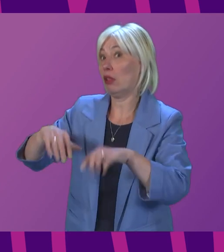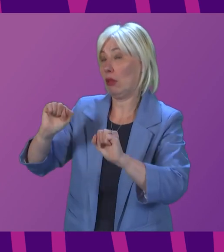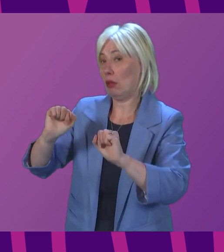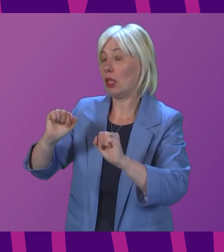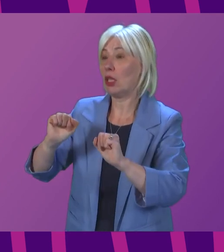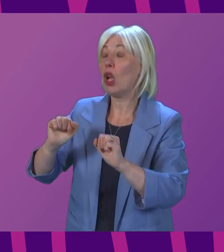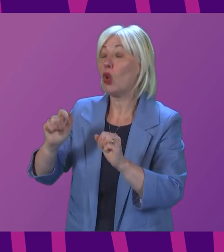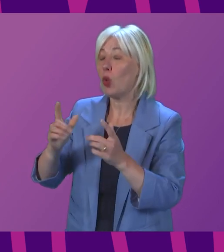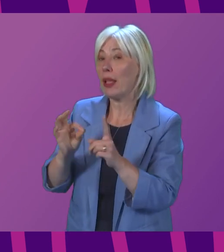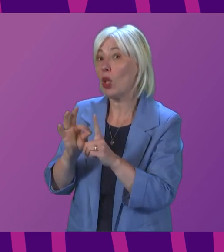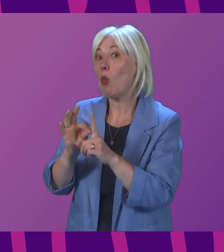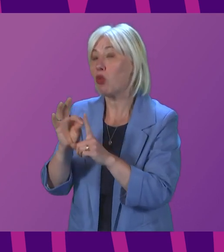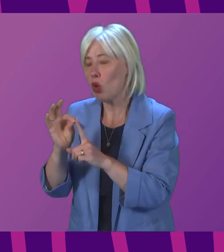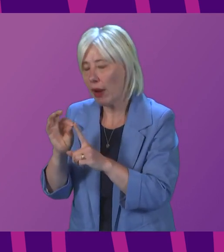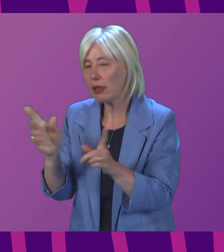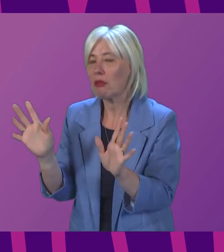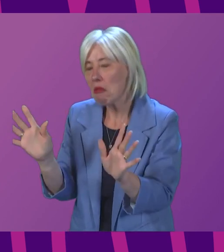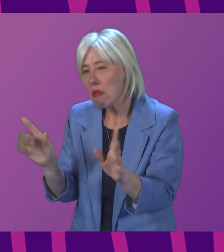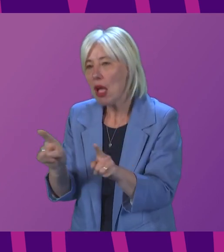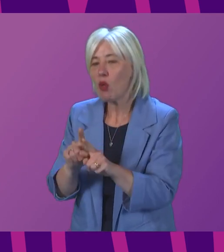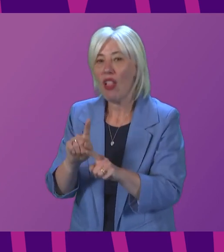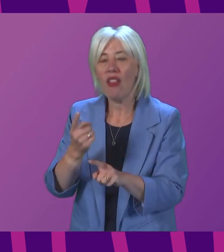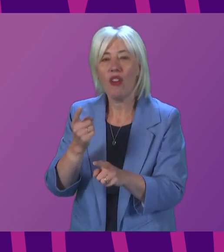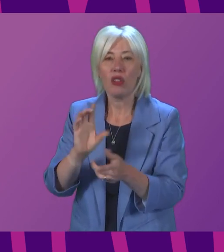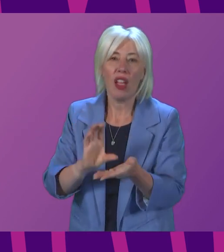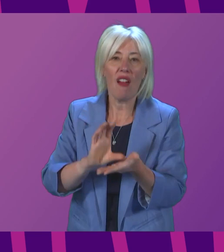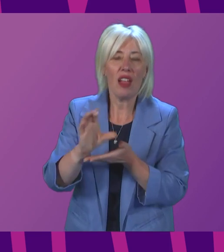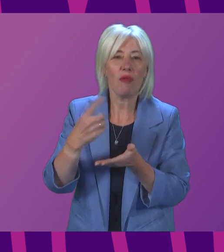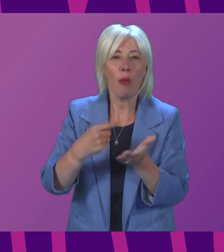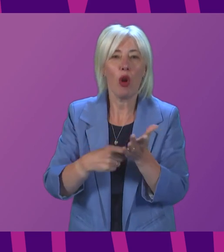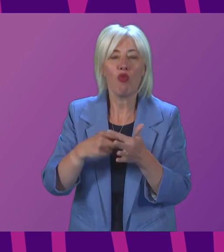We have also just recently announced the first investments from the recycling improvement